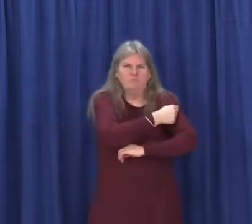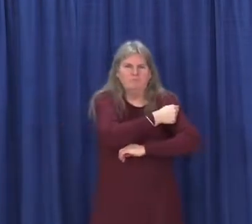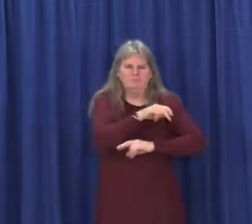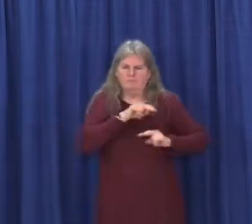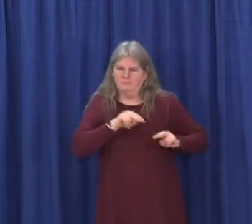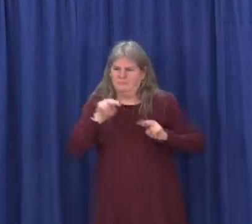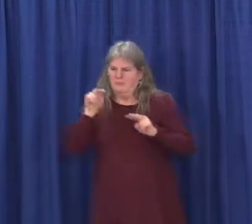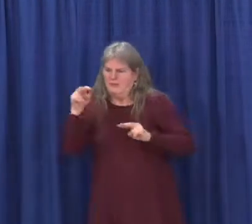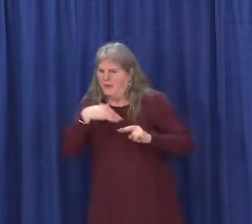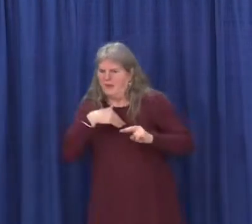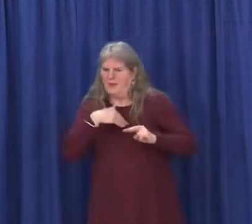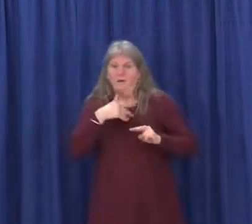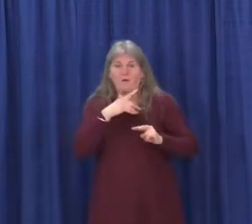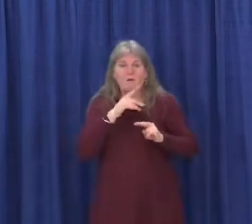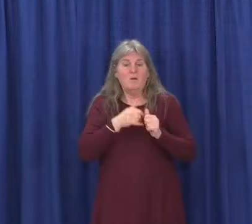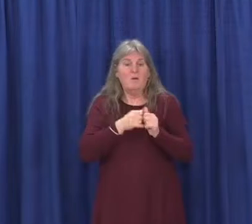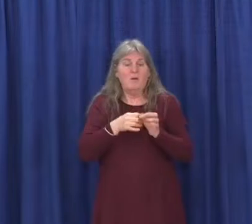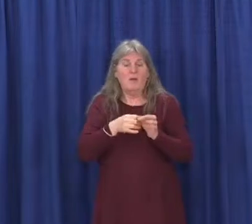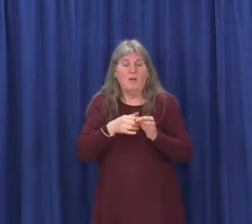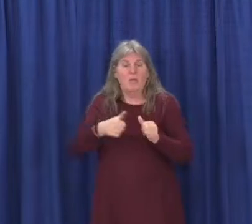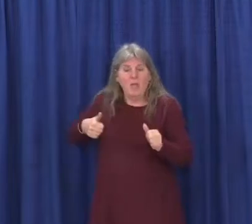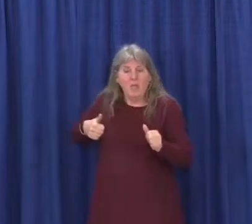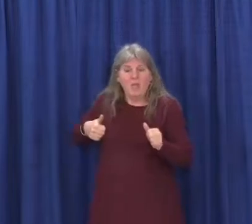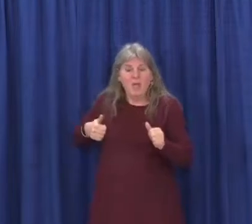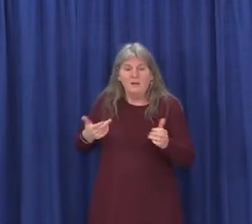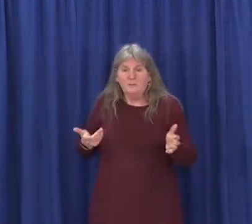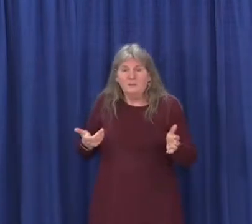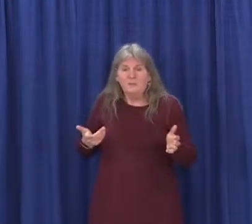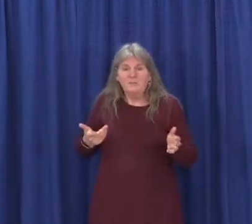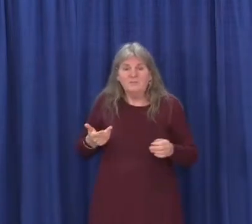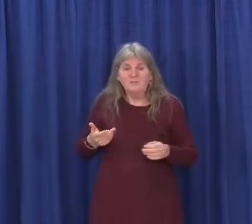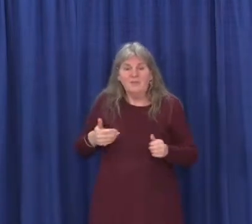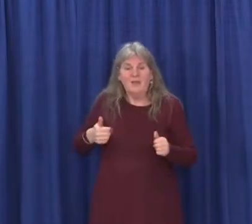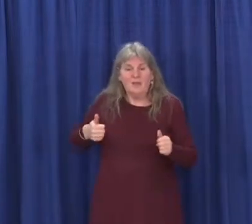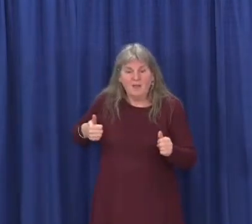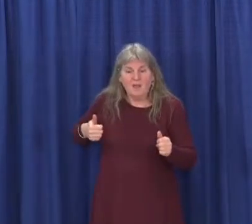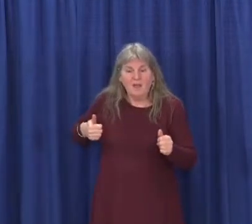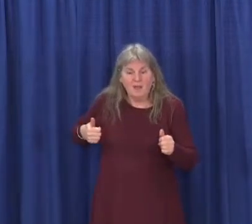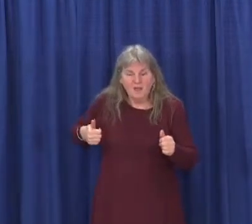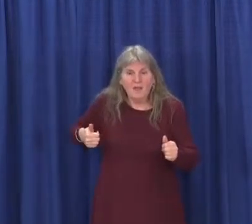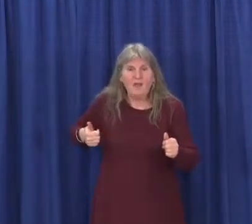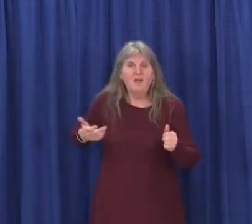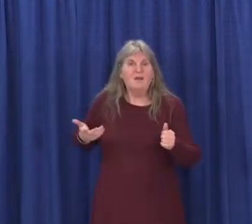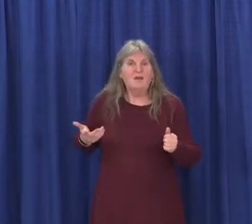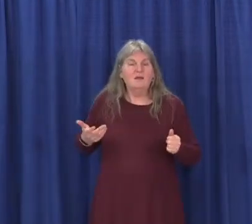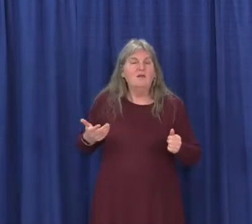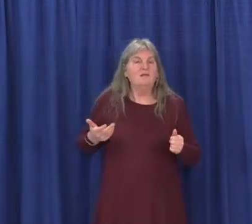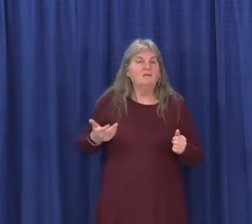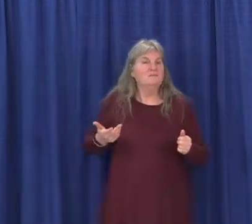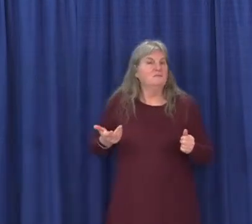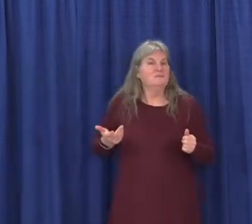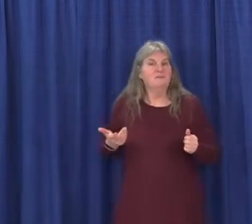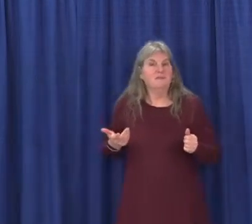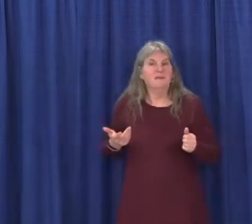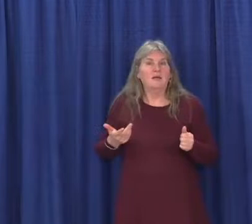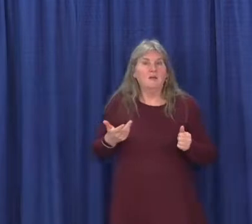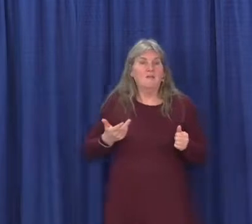are not up to date on their vaccination, so have had that lagging period. They've had a period where they're-- their body is